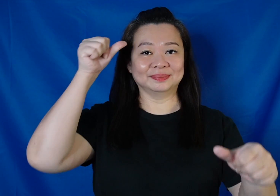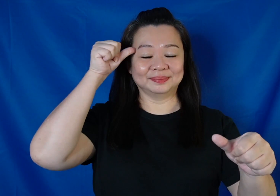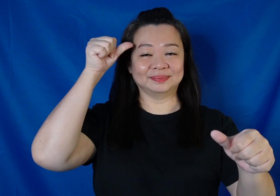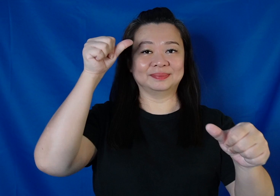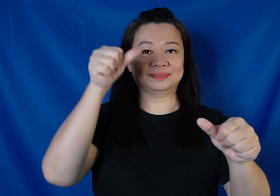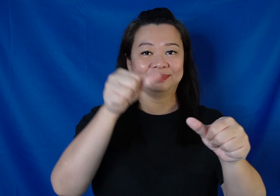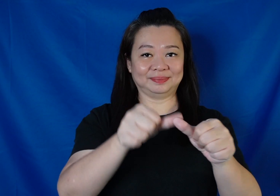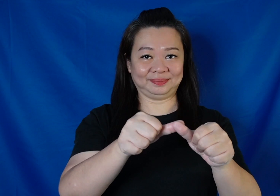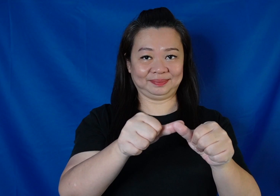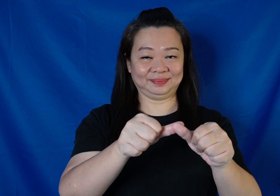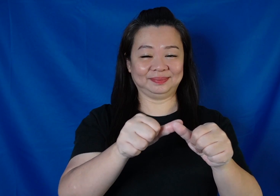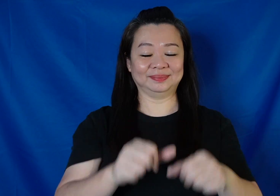REMEMBER